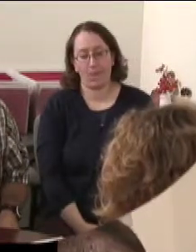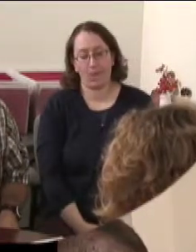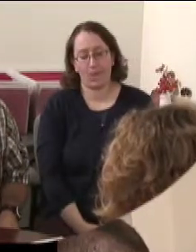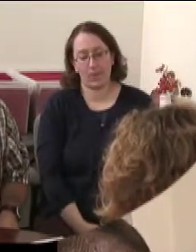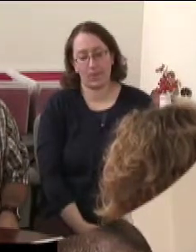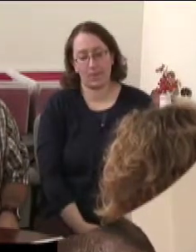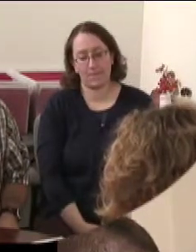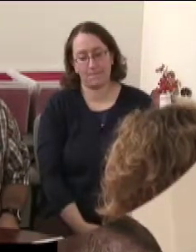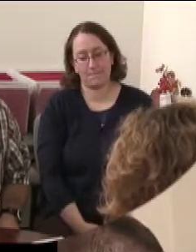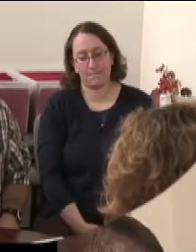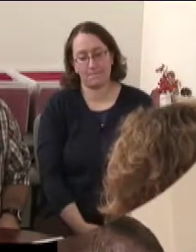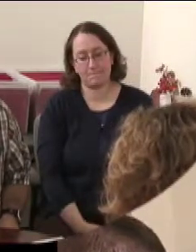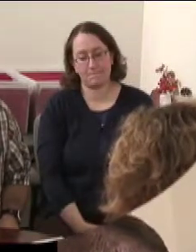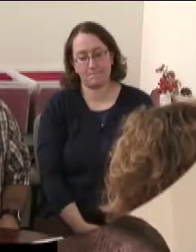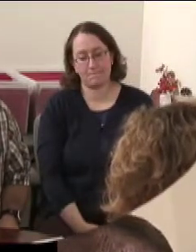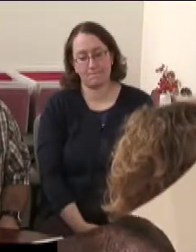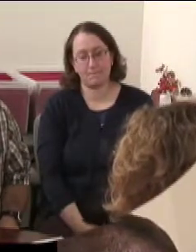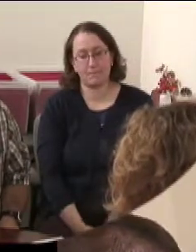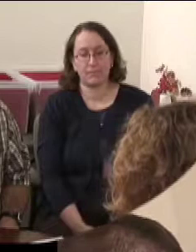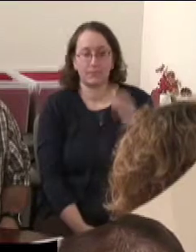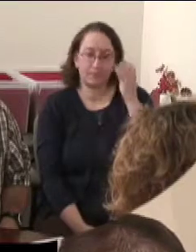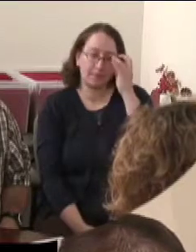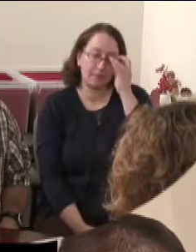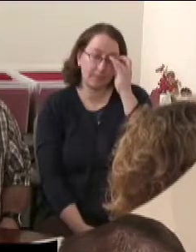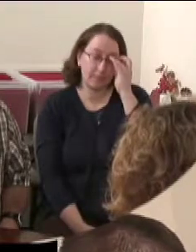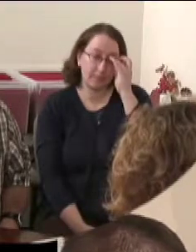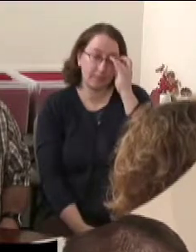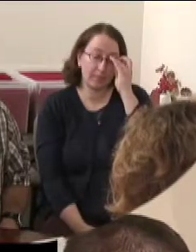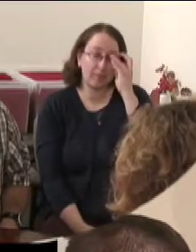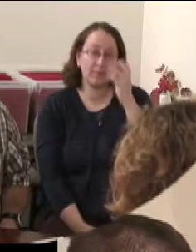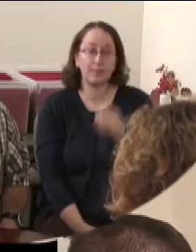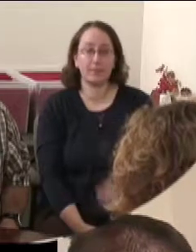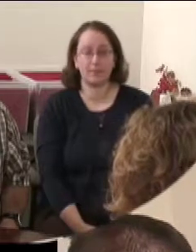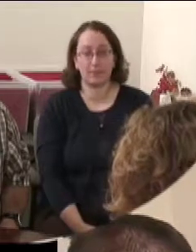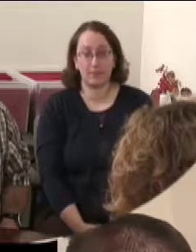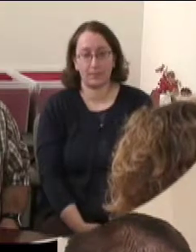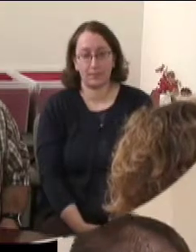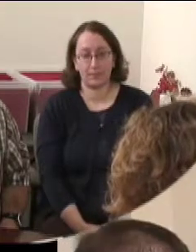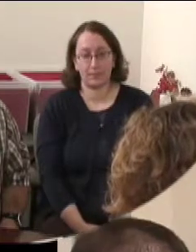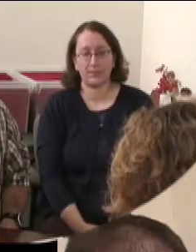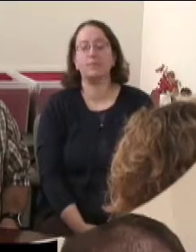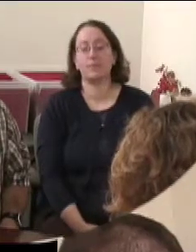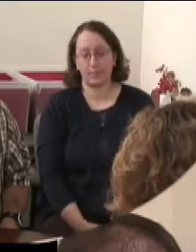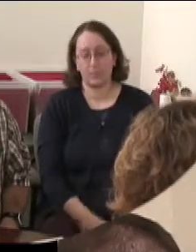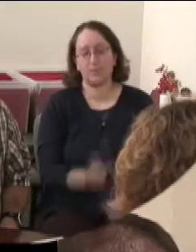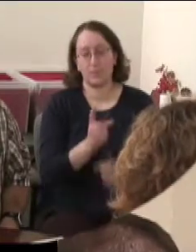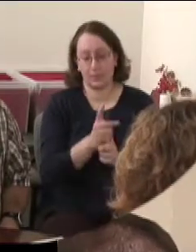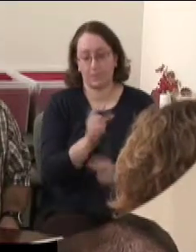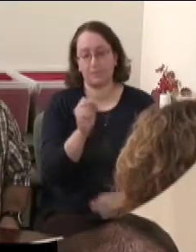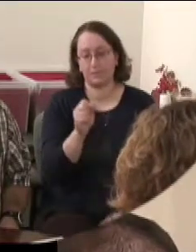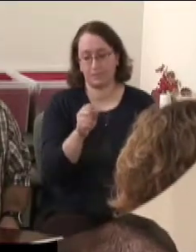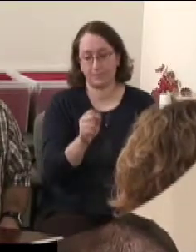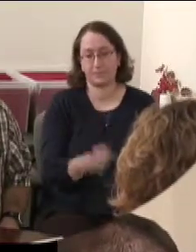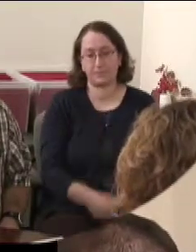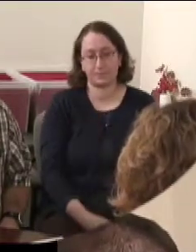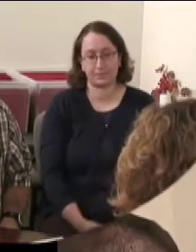Kelly: So basically Kim is asking for $5,500. That's what she's asking. Steven: Yes.